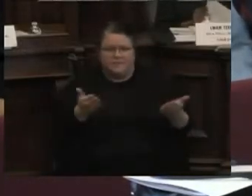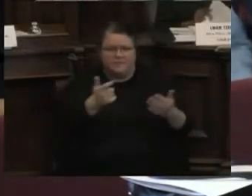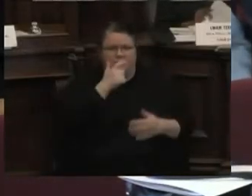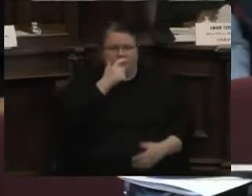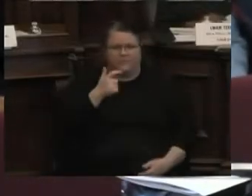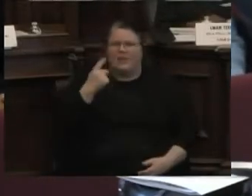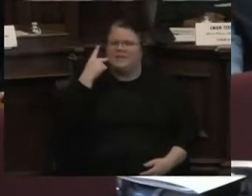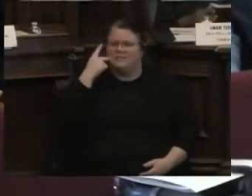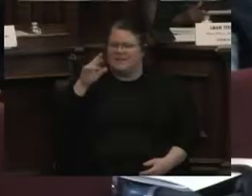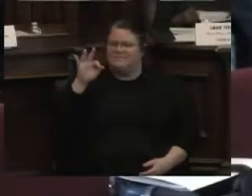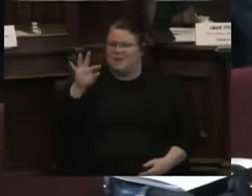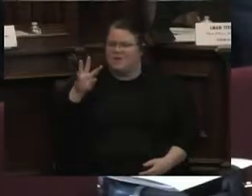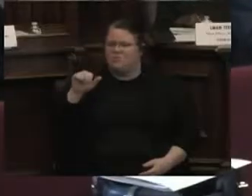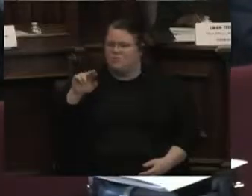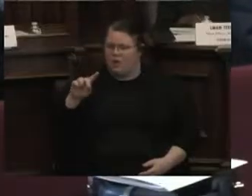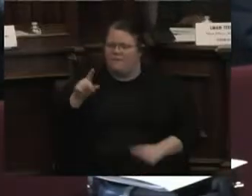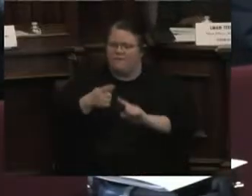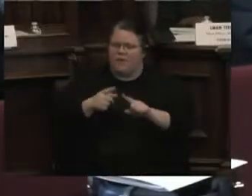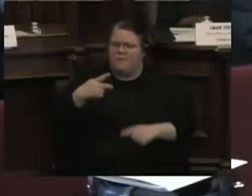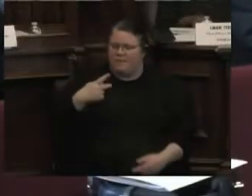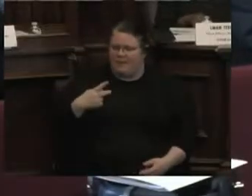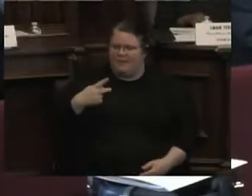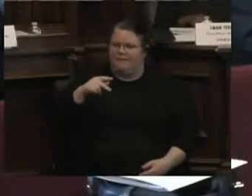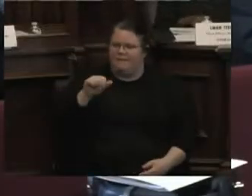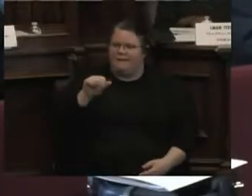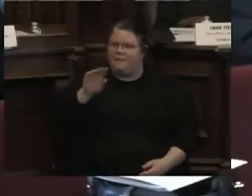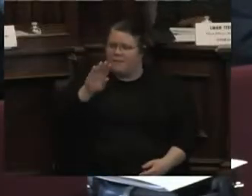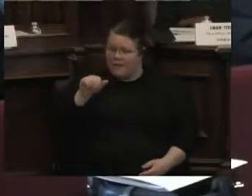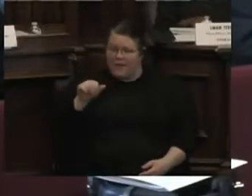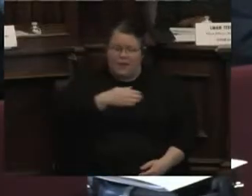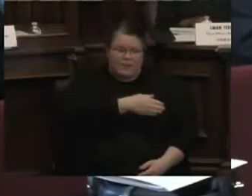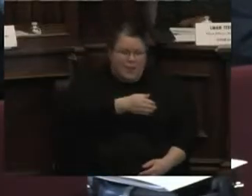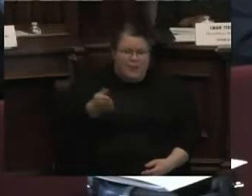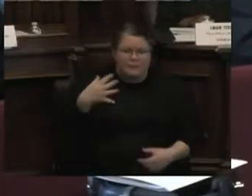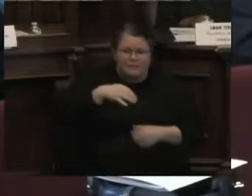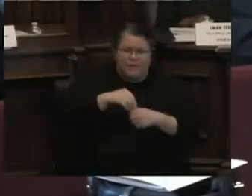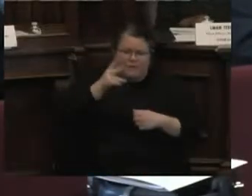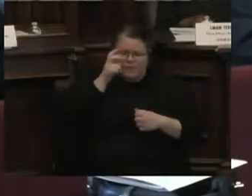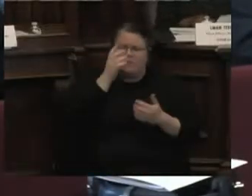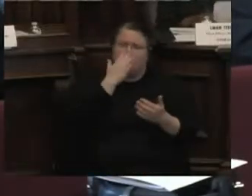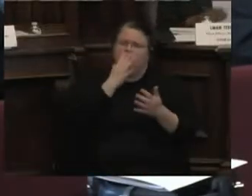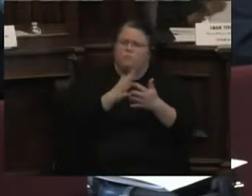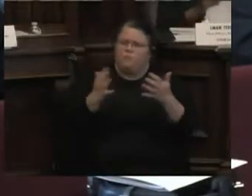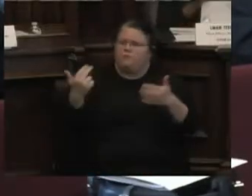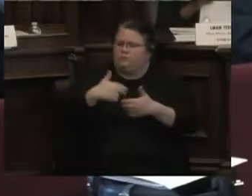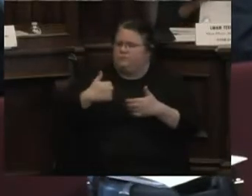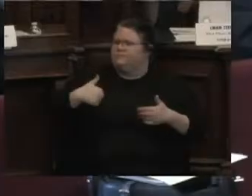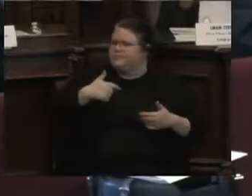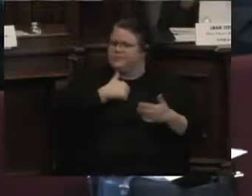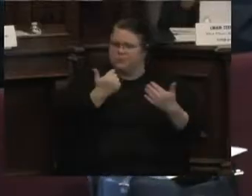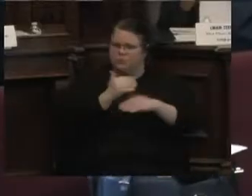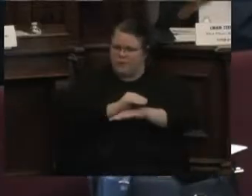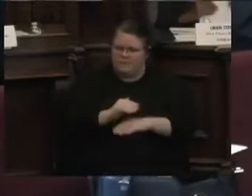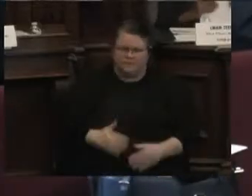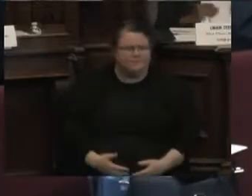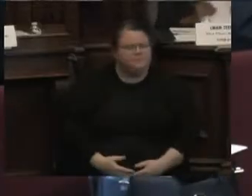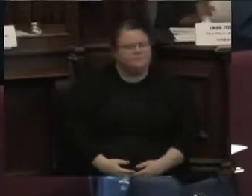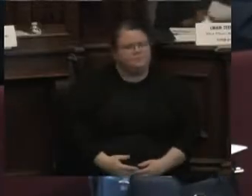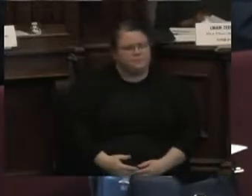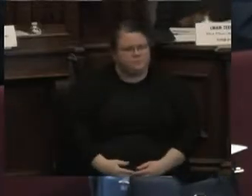To the staff who are here, to our community members. I see Pastor Wanda is here from the P